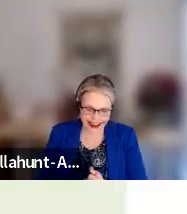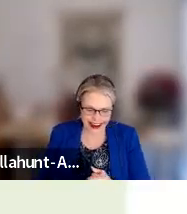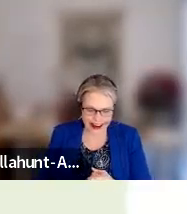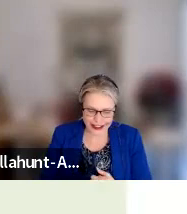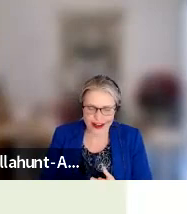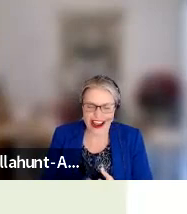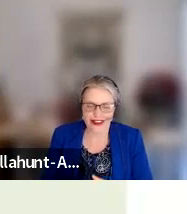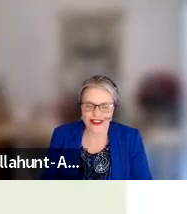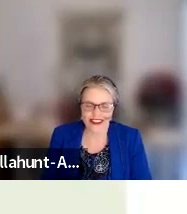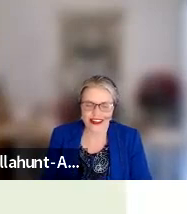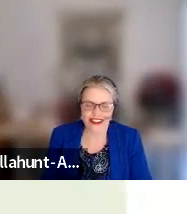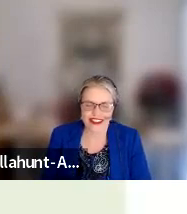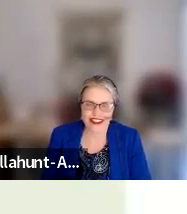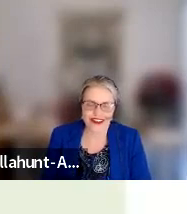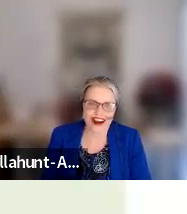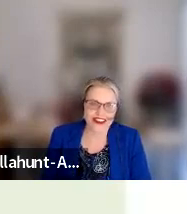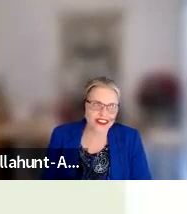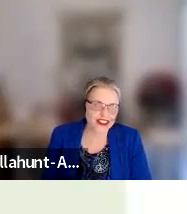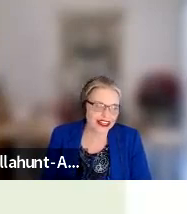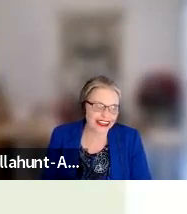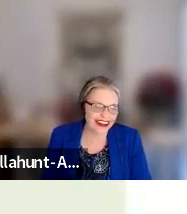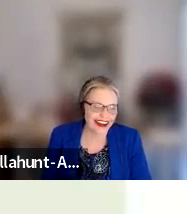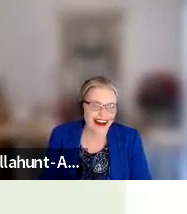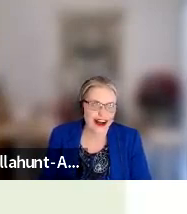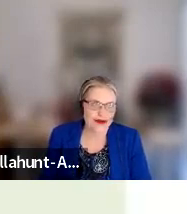Also, pretty active with the CRCC on committee.